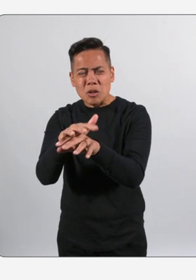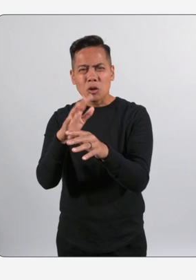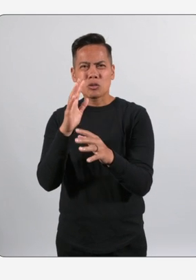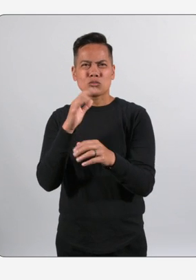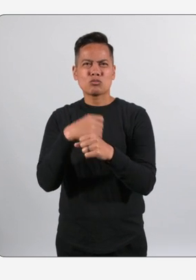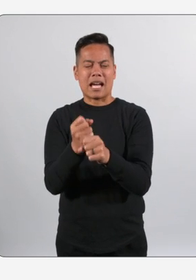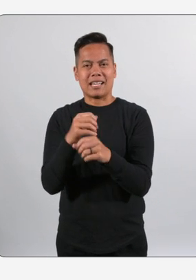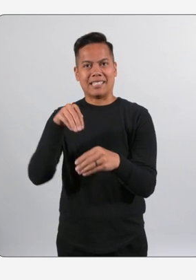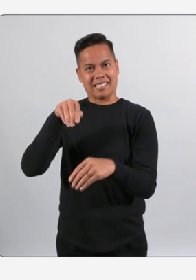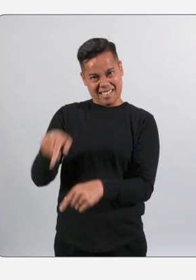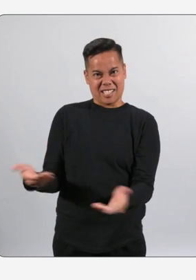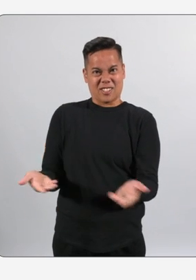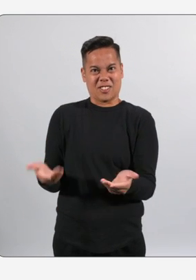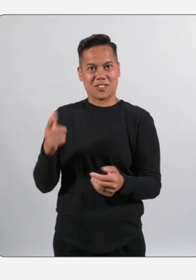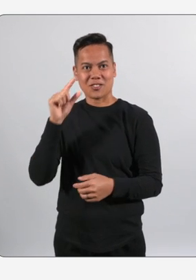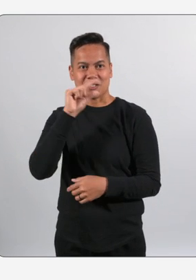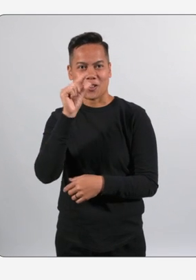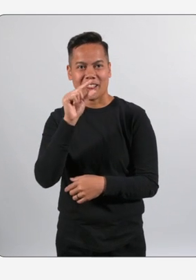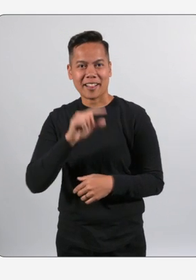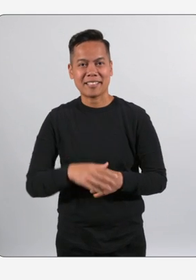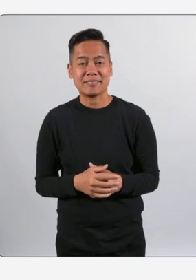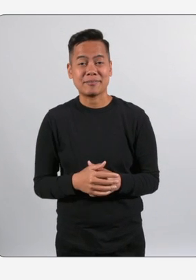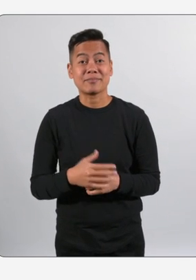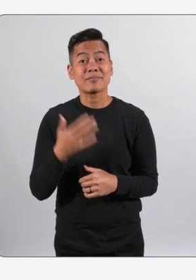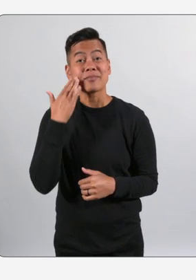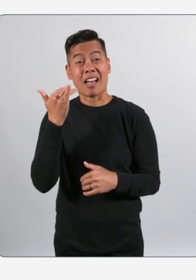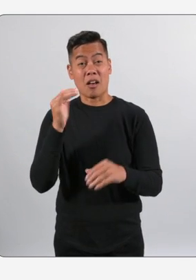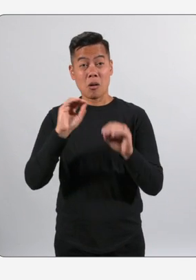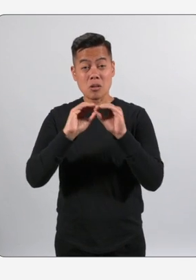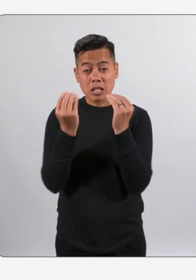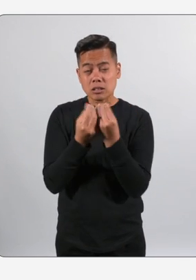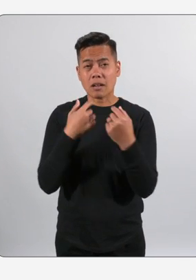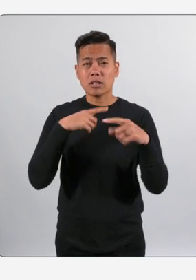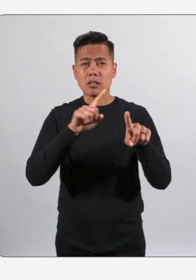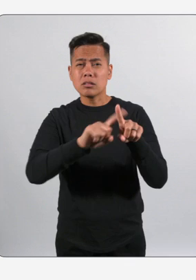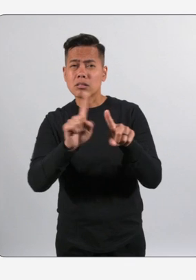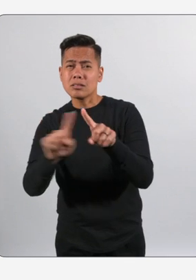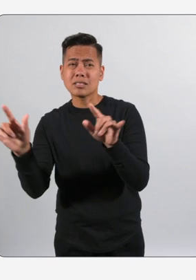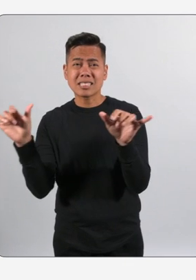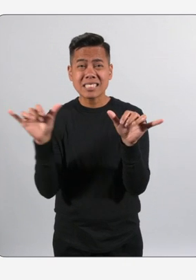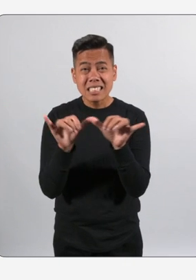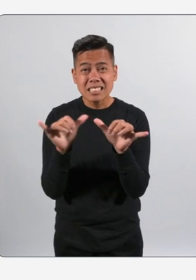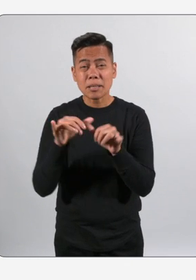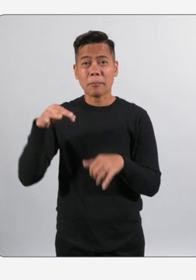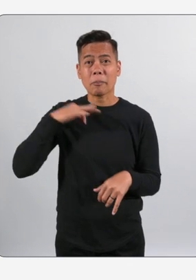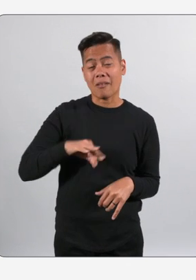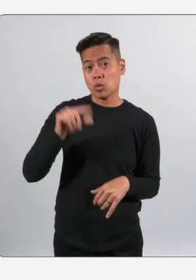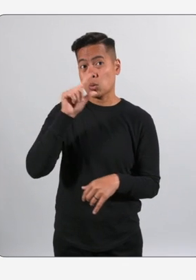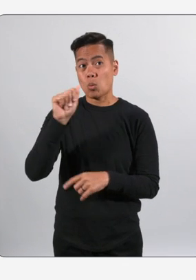Google. Because when organizations of all sizes use and benefit from Google AI, it helps create